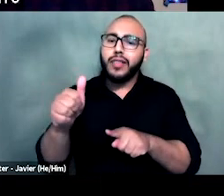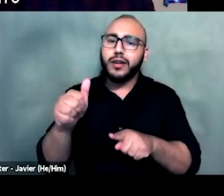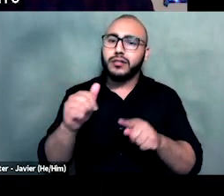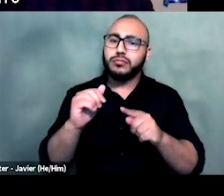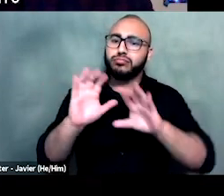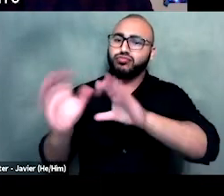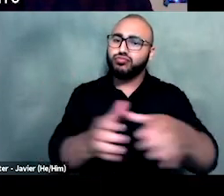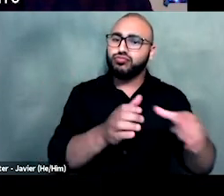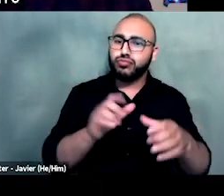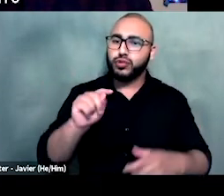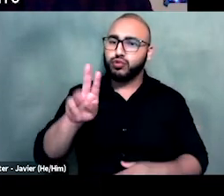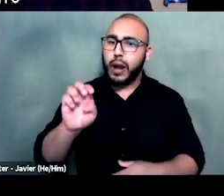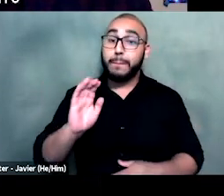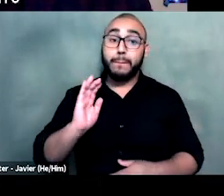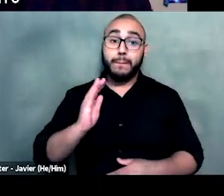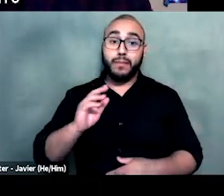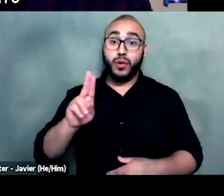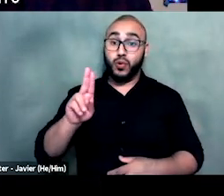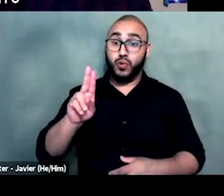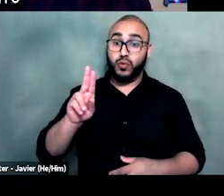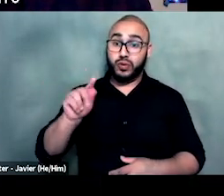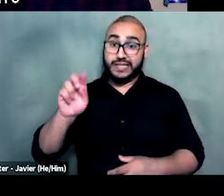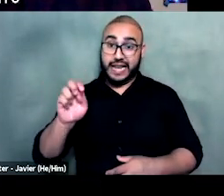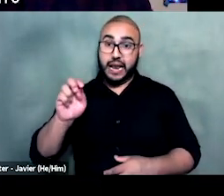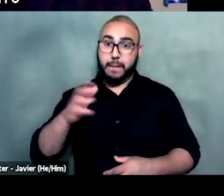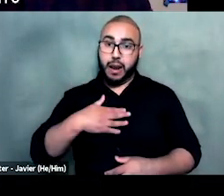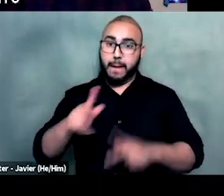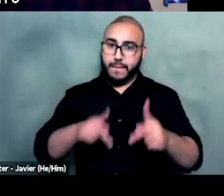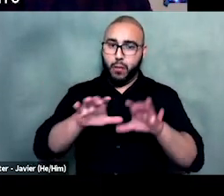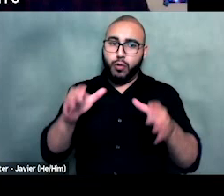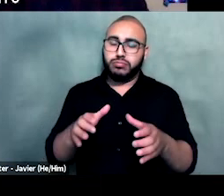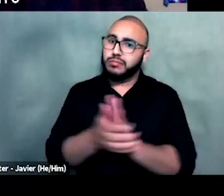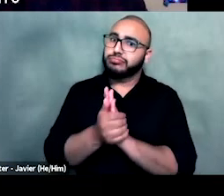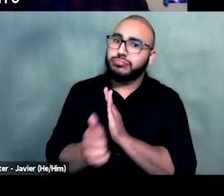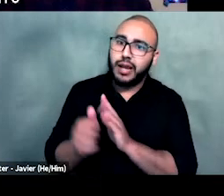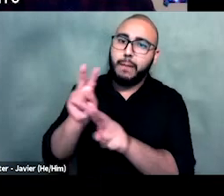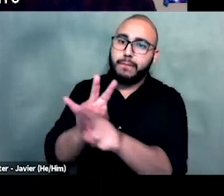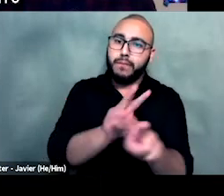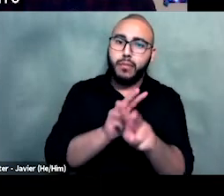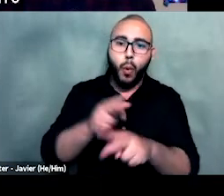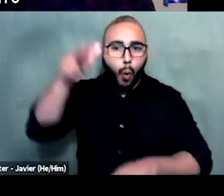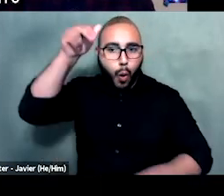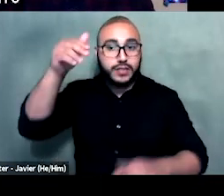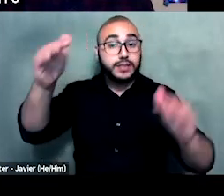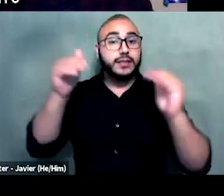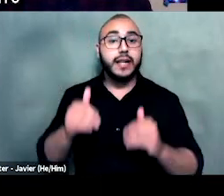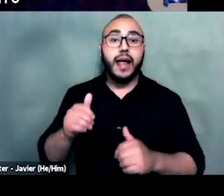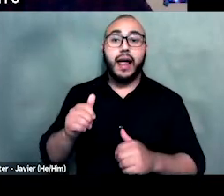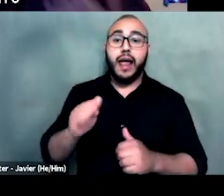were also very adept at breeding horses. Athletics I'd mentioned the Thompson